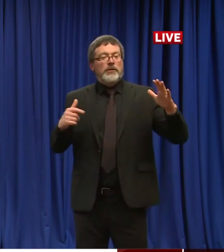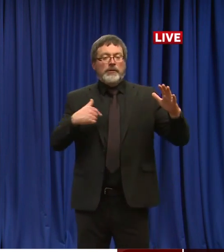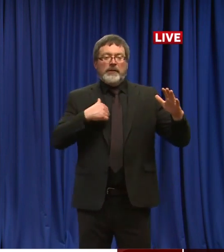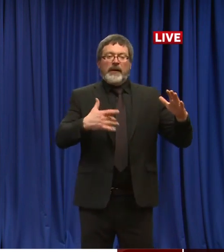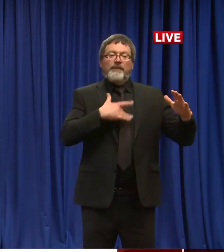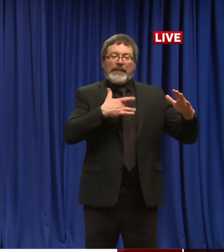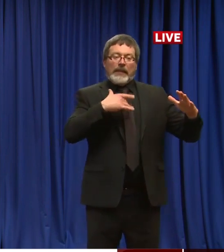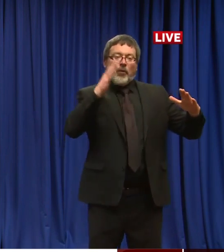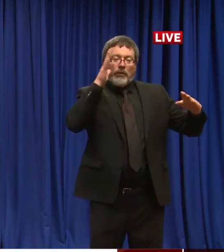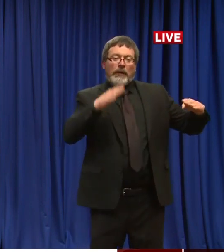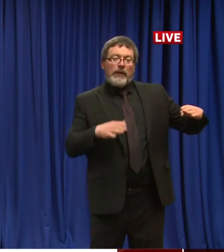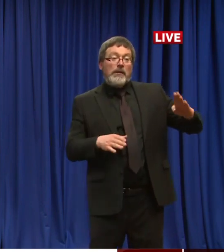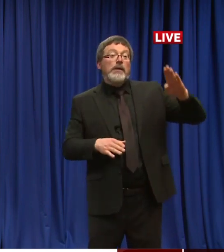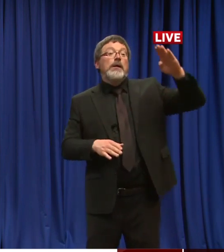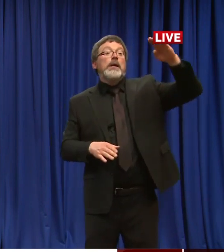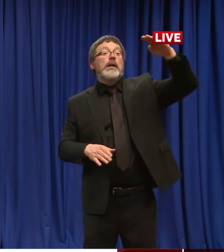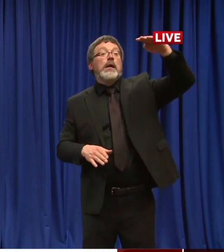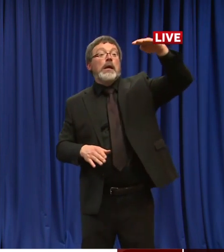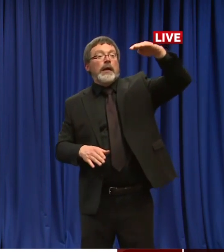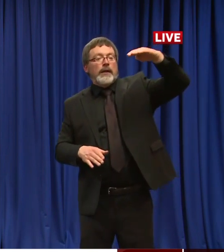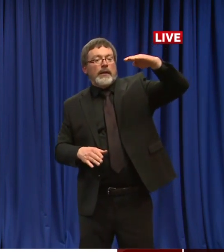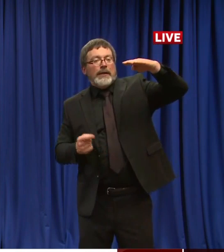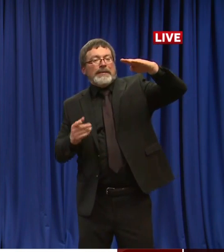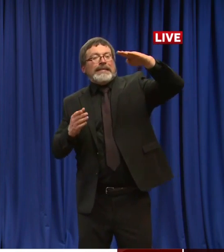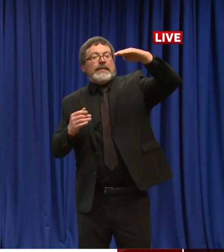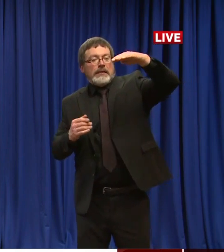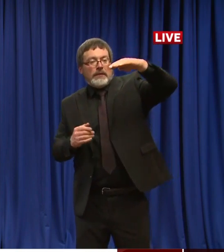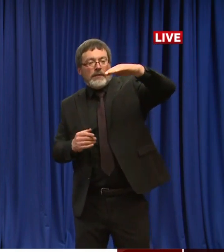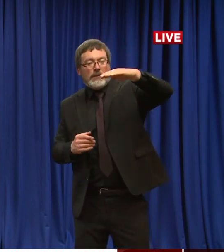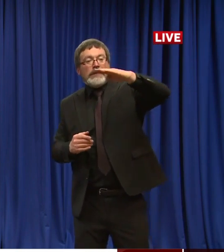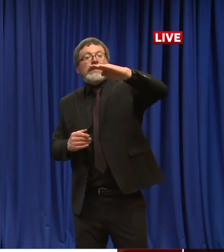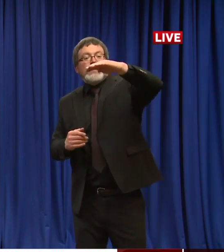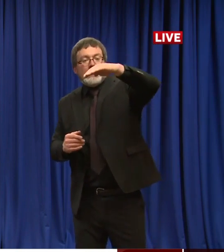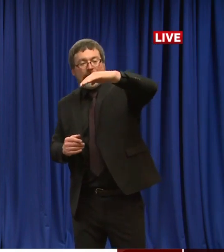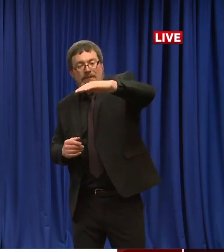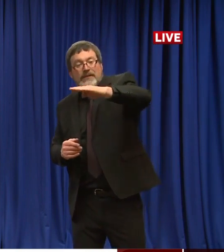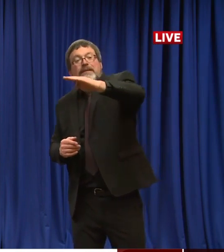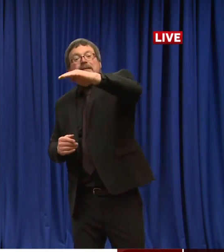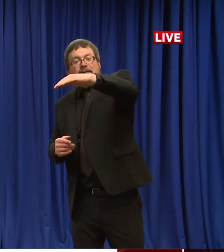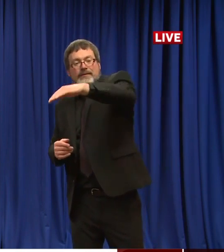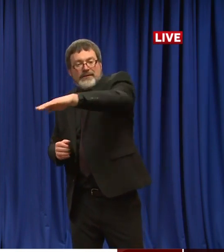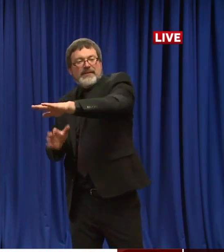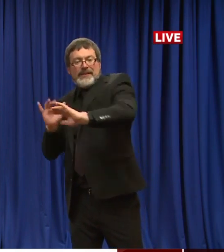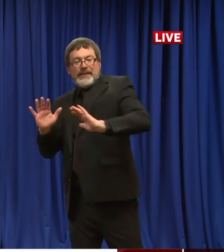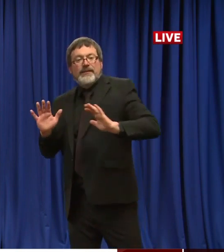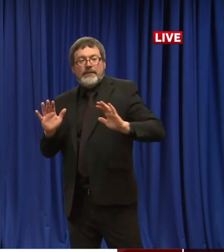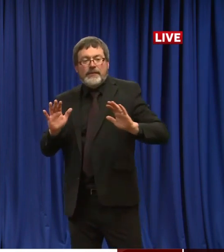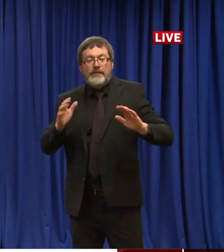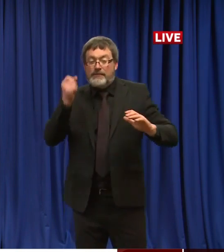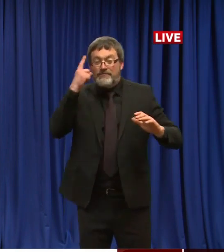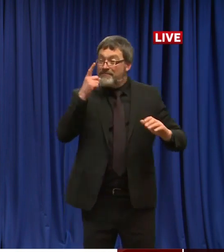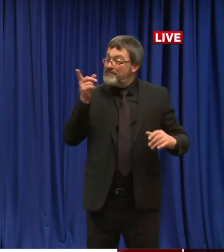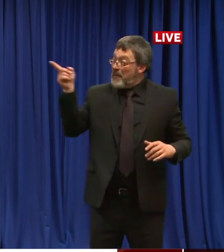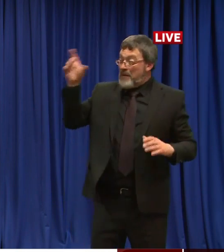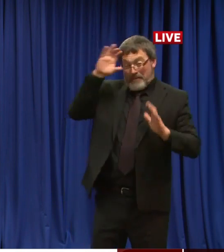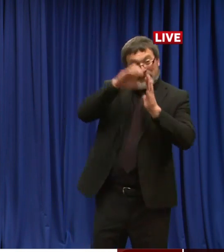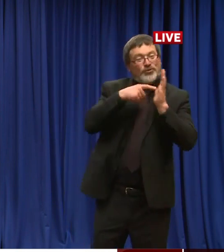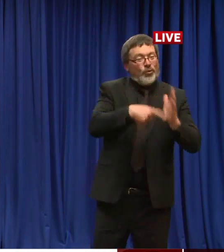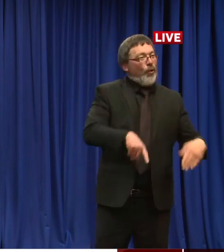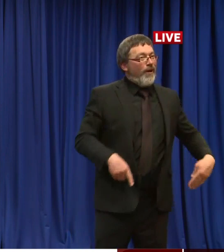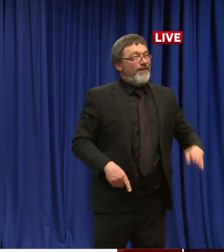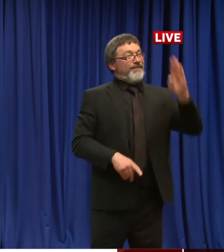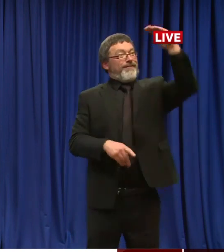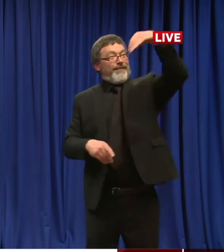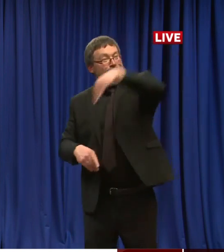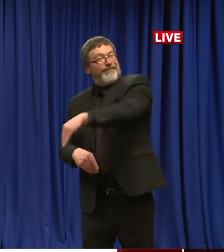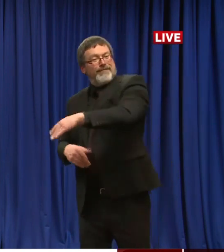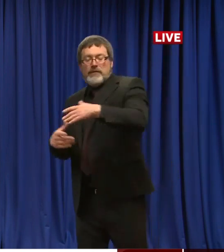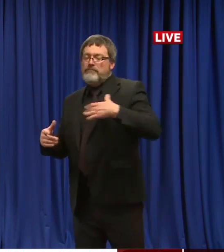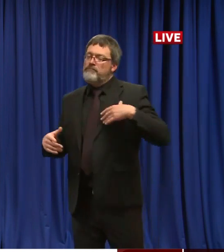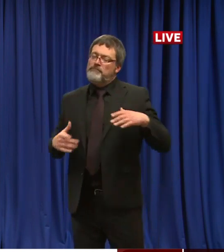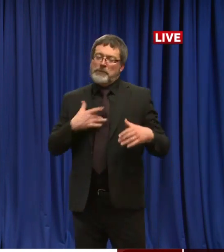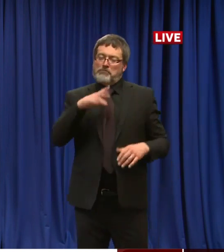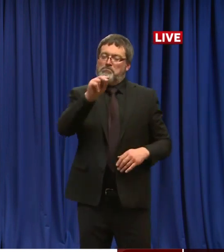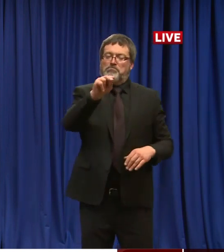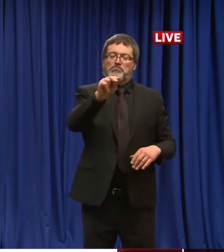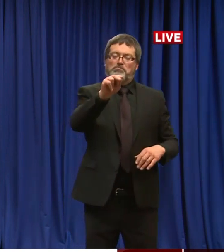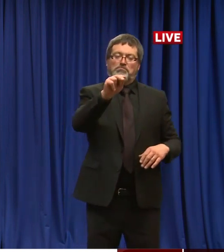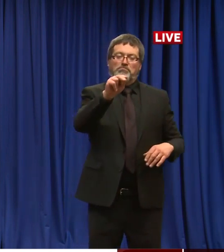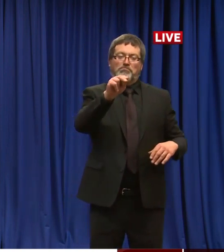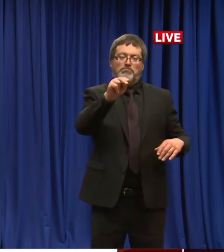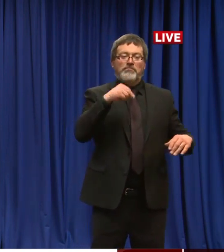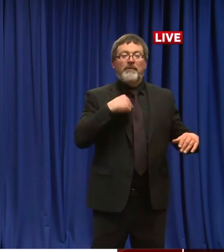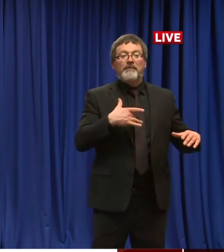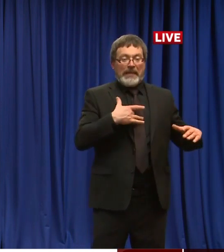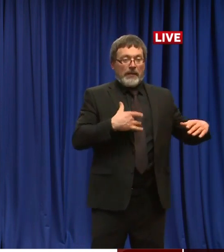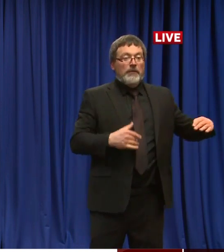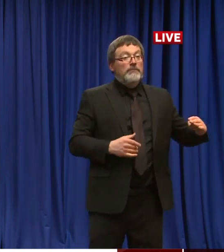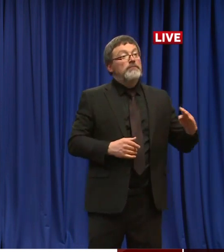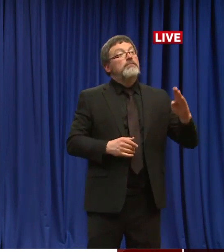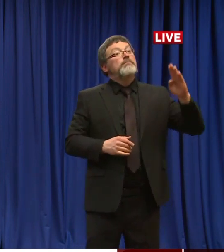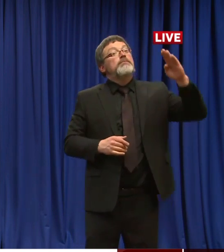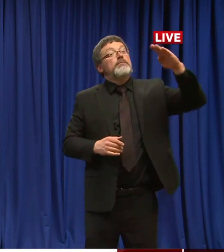RIGHT WHAT WE SEE WITH A LOT OF OUTBREAKS IS THAT WE SEE AN INCREASE THEN IT MIGHT PLATEAU FOR A LITTLE BIT OF TIME MAY BE GOING UP AND DOWN OVER A CERTAIN SET POINT BEFORE IT FINALLY